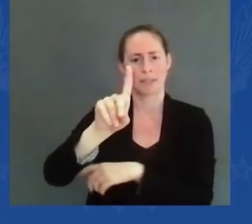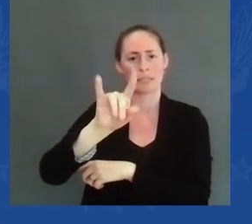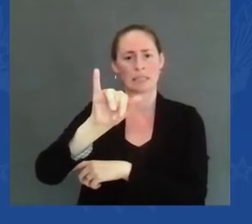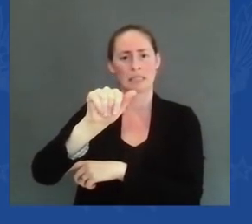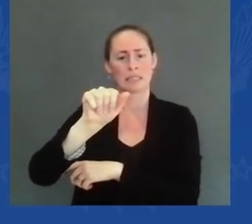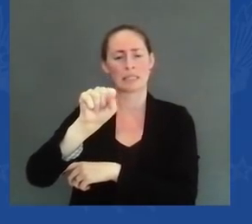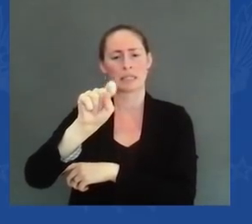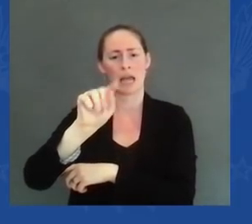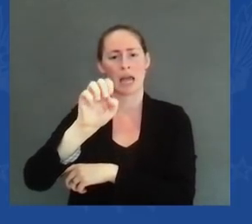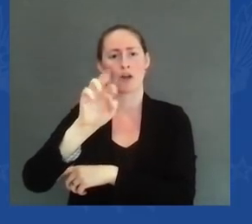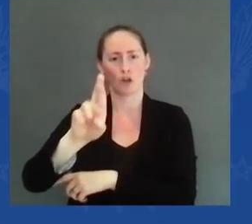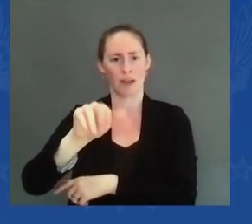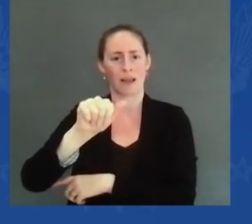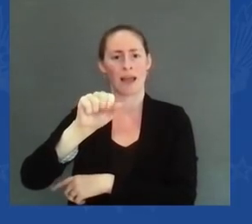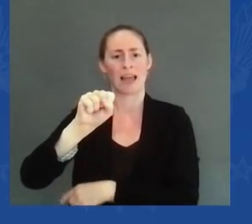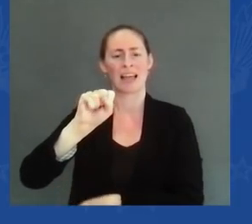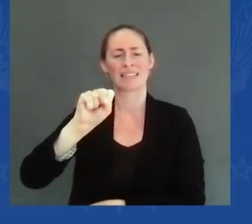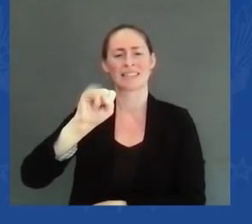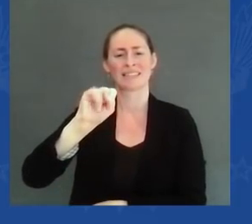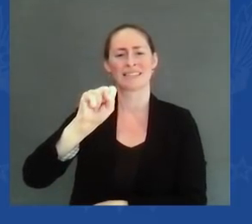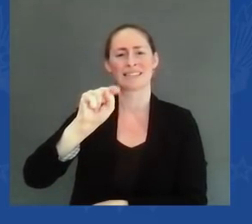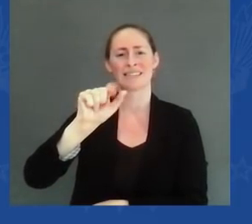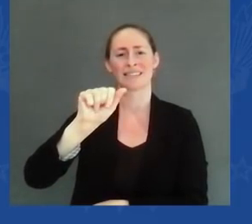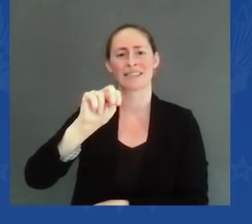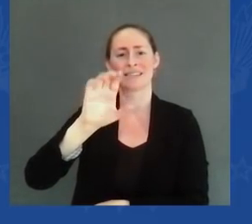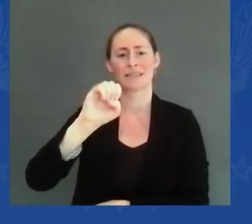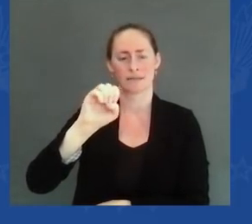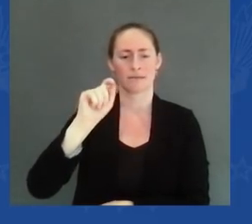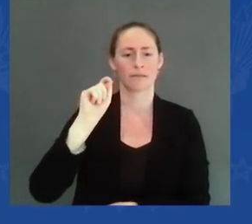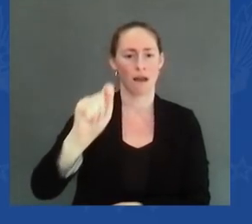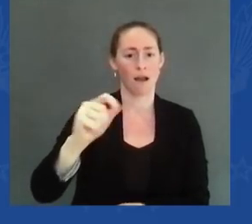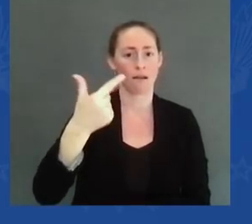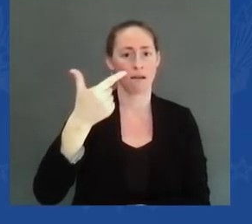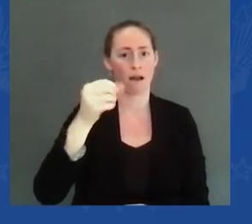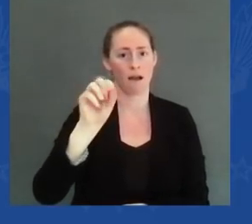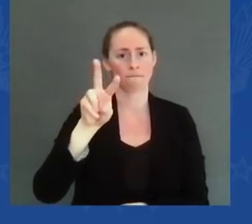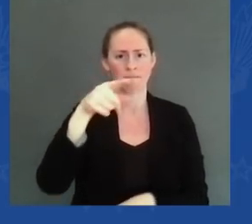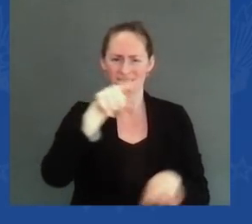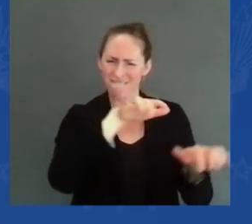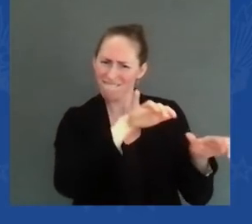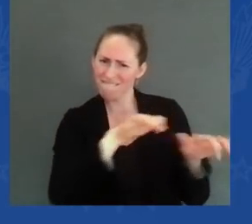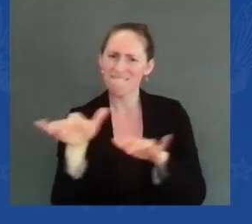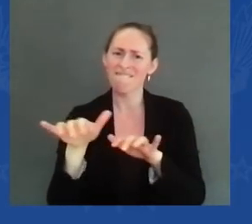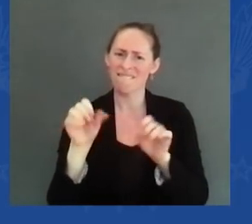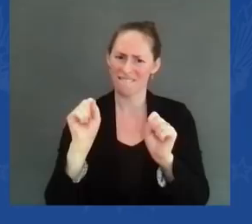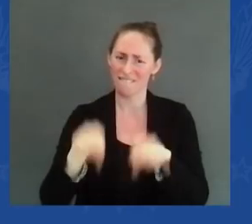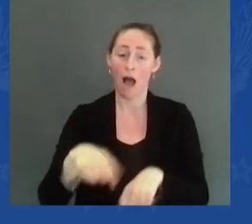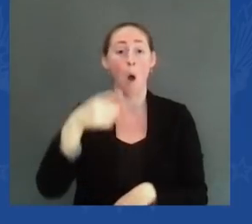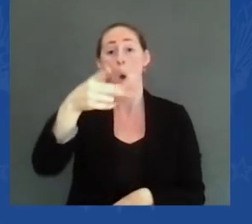or call 1-800-621-FEMA.